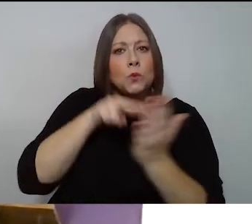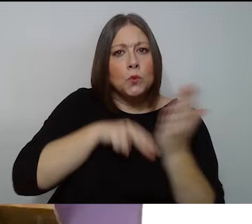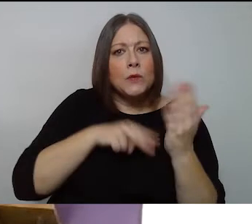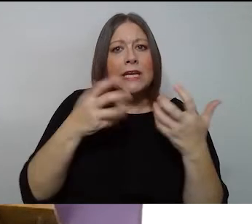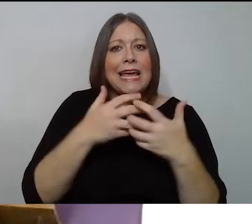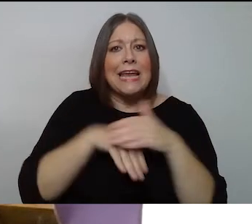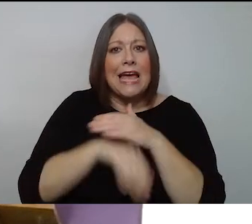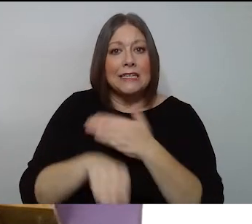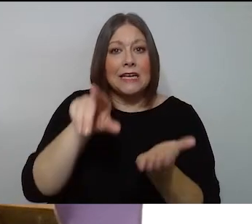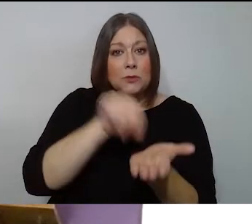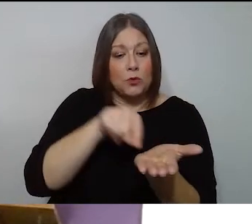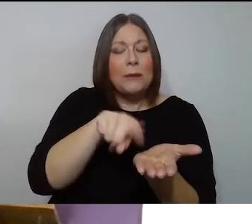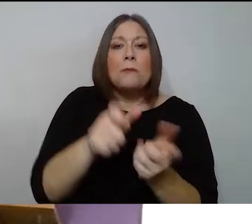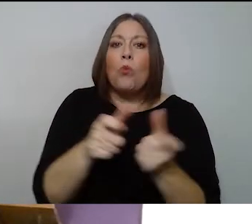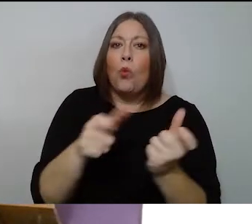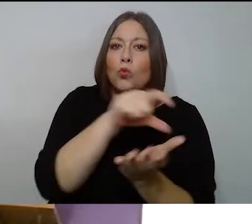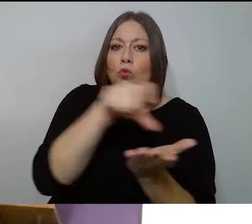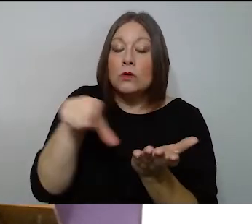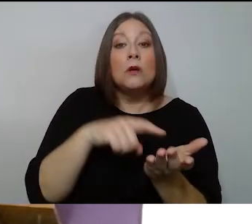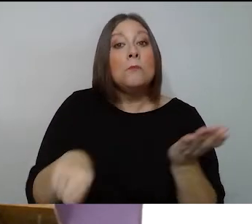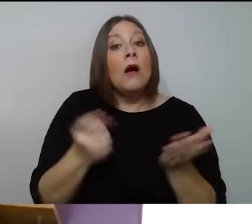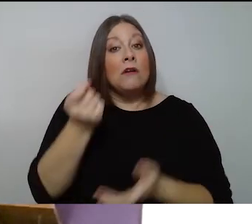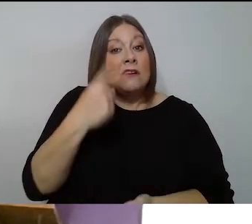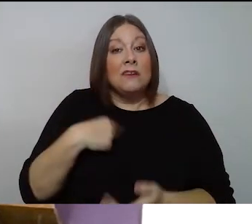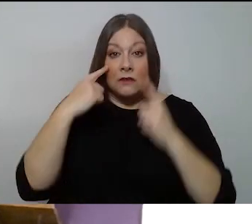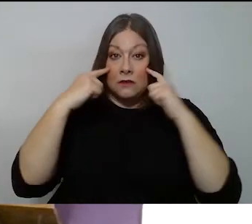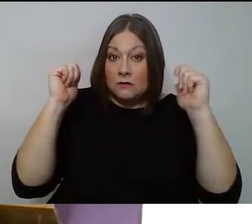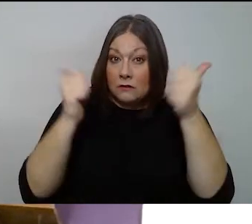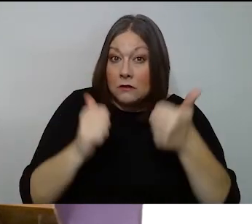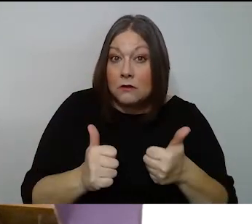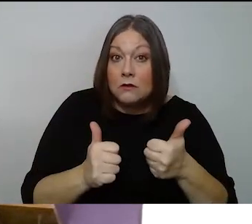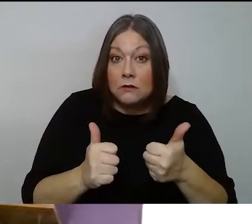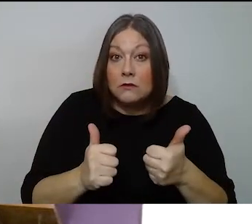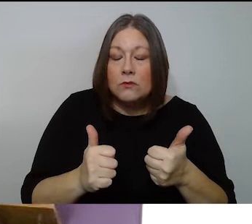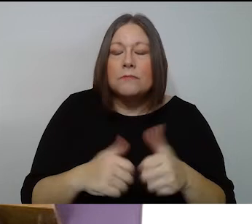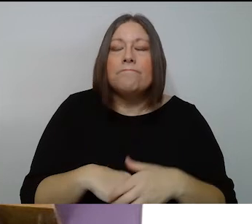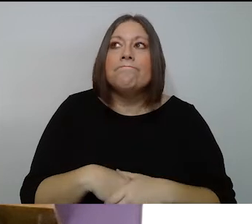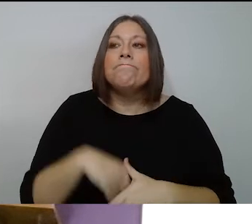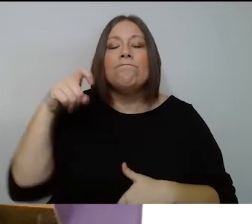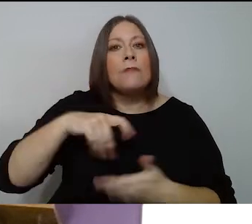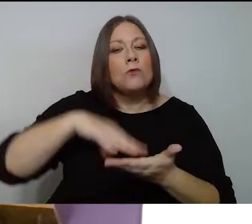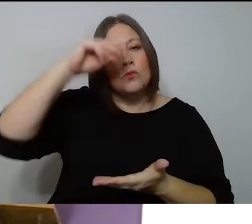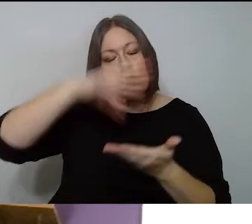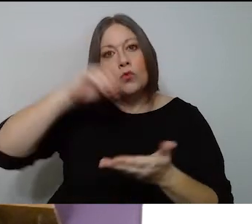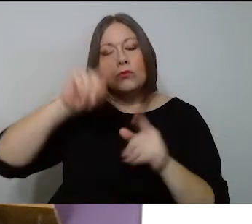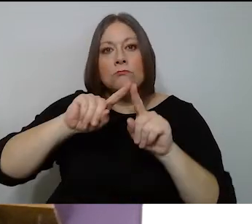access large print materials, but as my vision got progressively worse, I had to learn other ways of